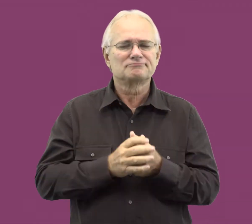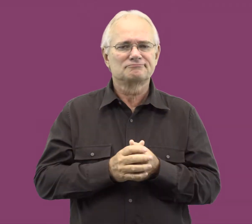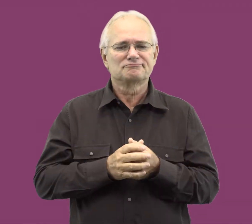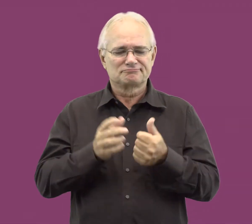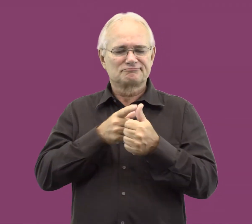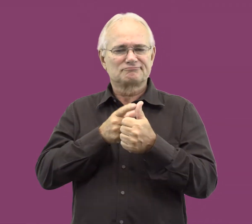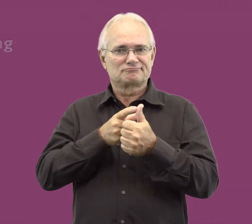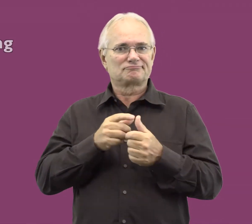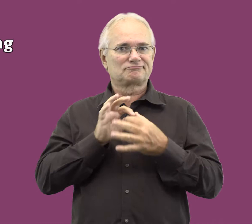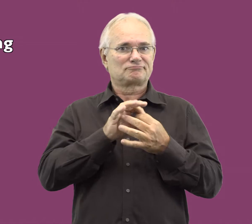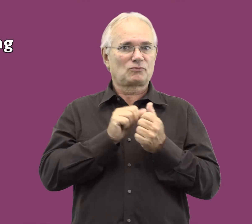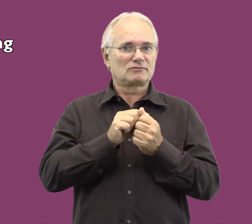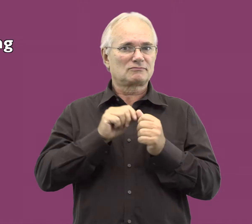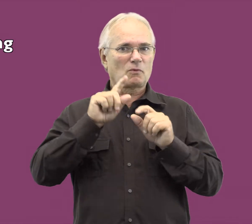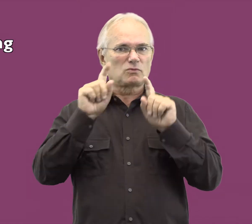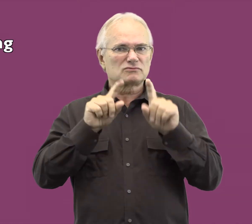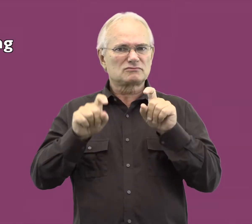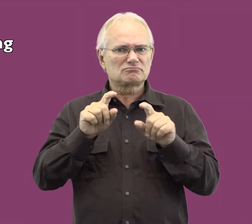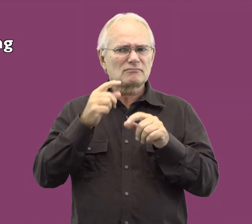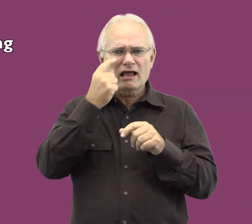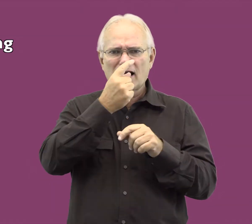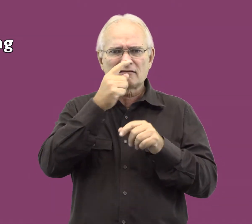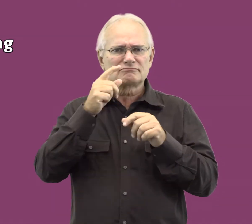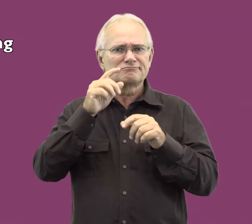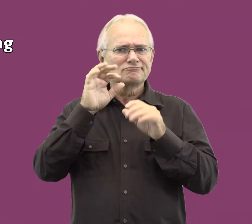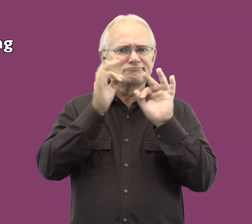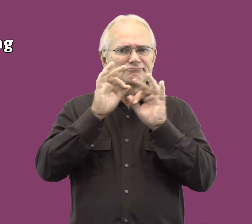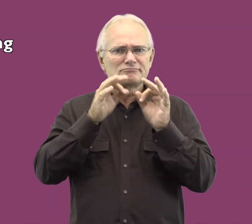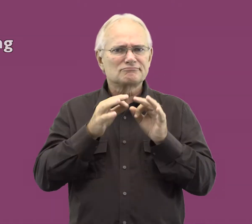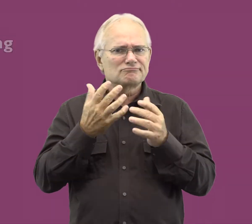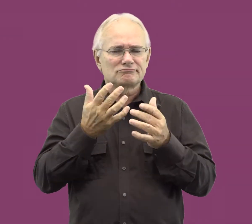First, using questioning and directing eye gaze.